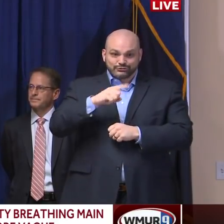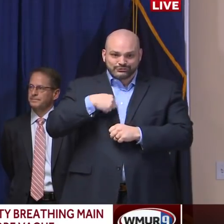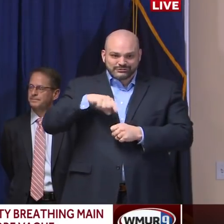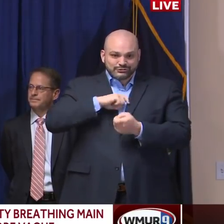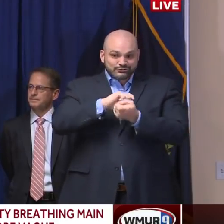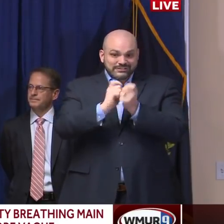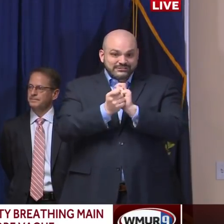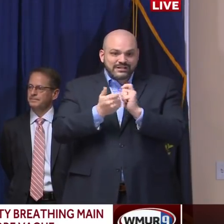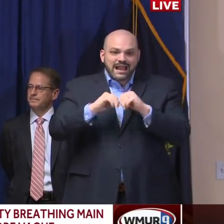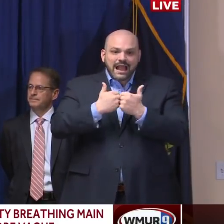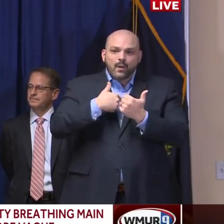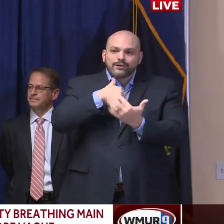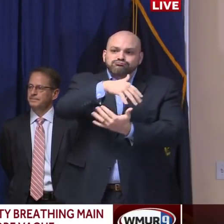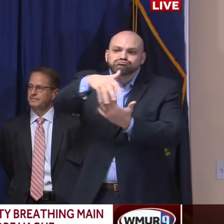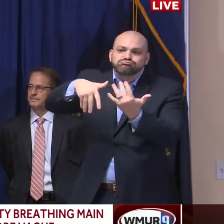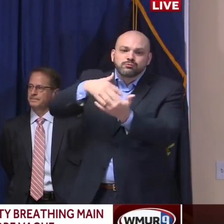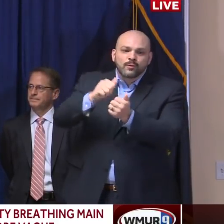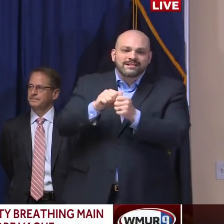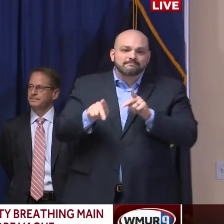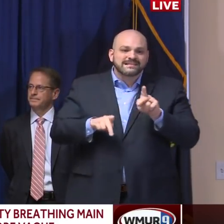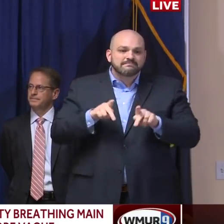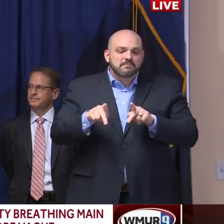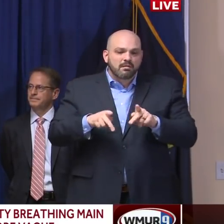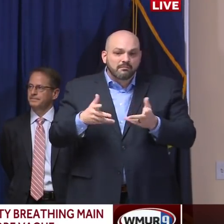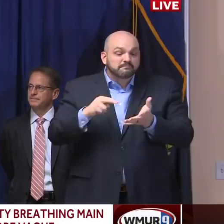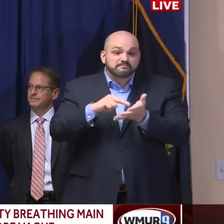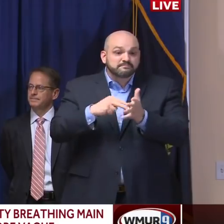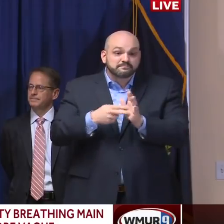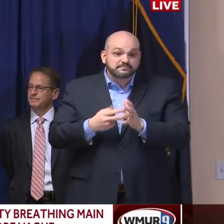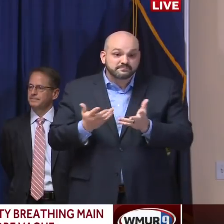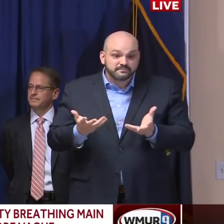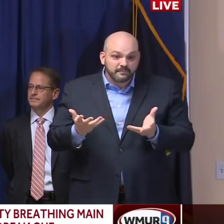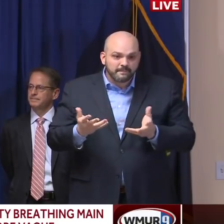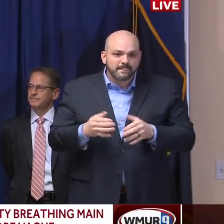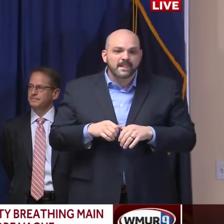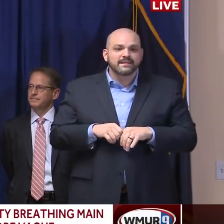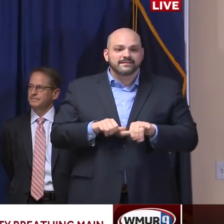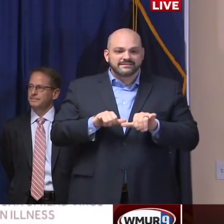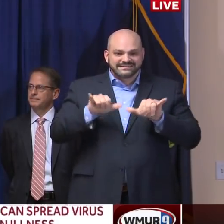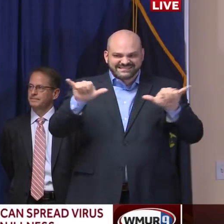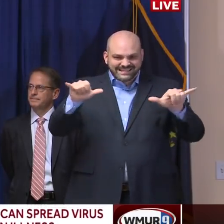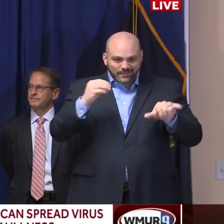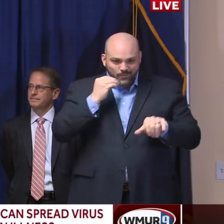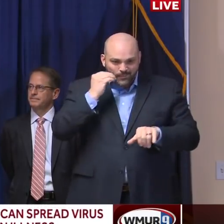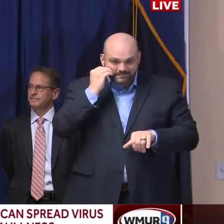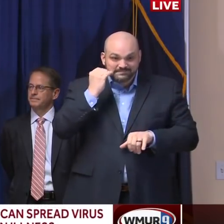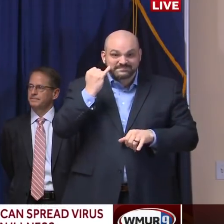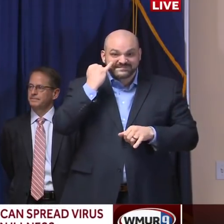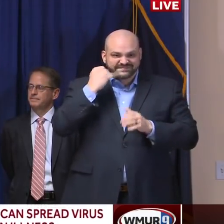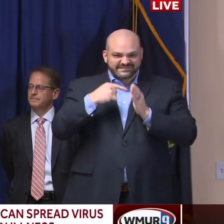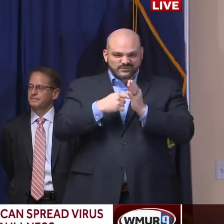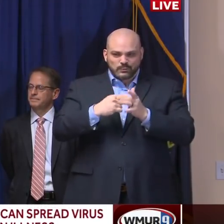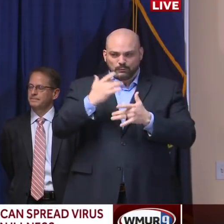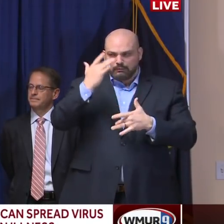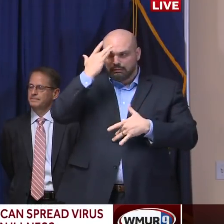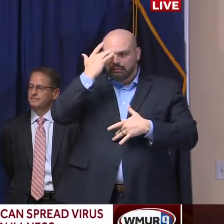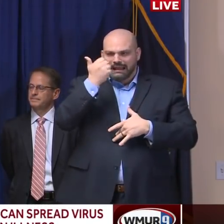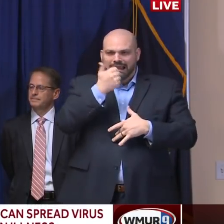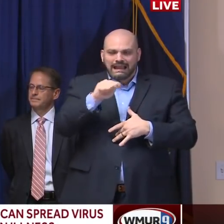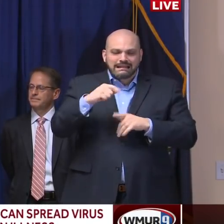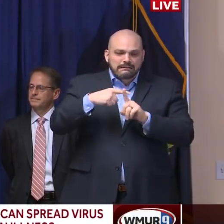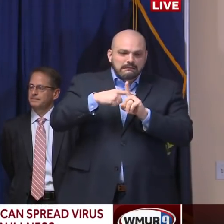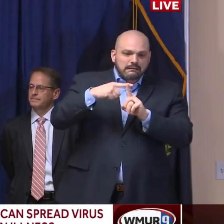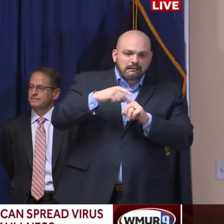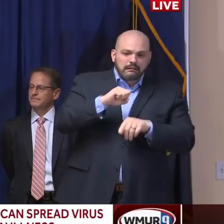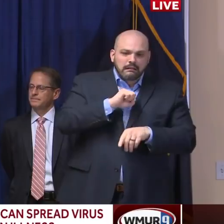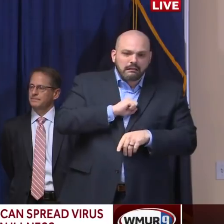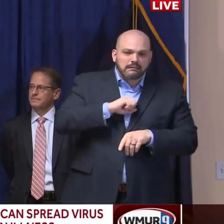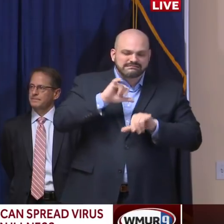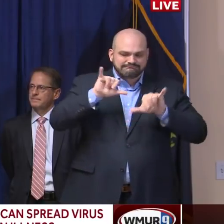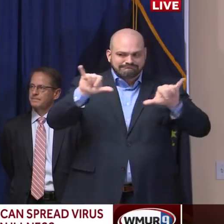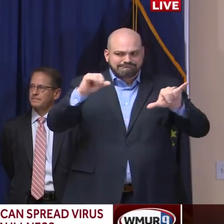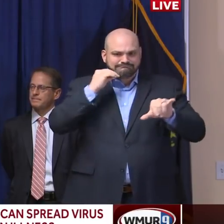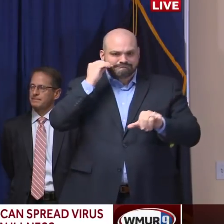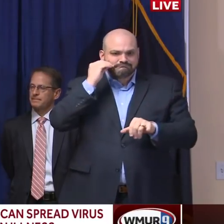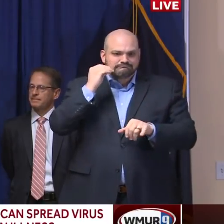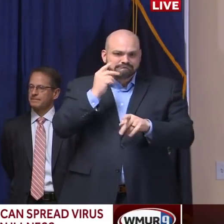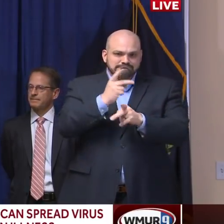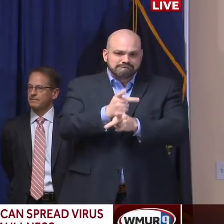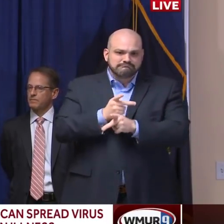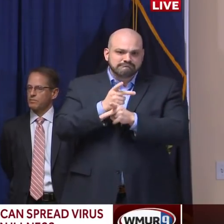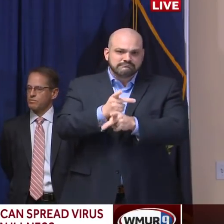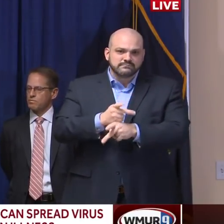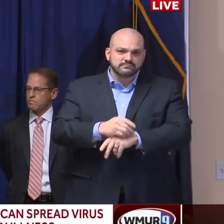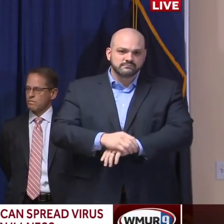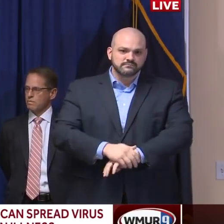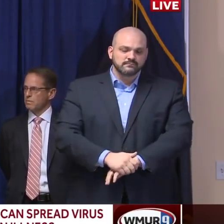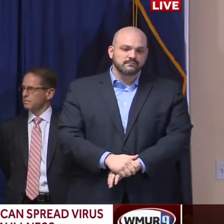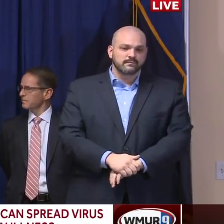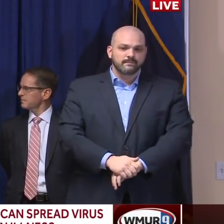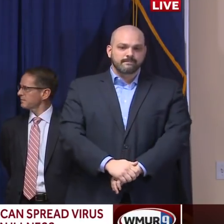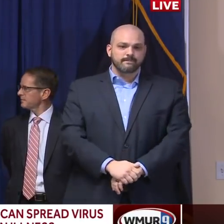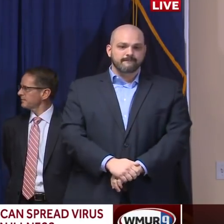I THINK WE NEED TO CHANGE OUR SOCIAL EXPECTATIONS AND MAKE IT OK FOR PEOPLE TO GO OUT -- MAKE IT OK FOR PEOPLE TO STAY HOME WHEN THEY ARE SICK OR SYMPTOMATICALLY EVEN WITH ONLY